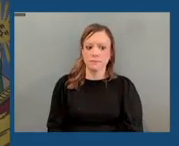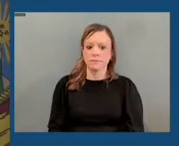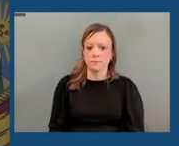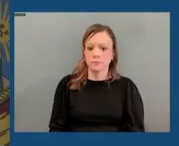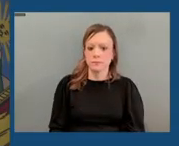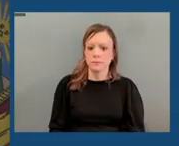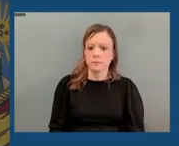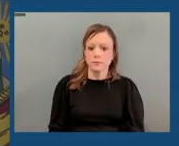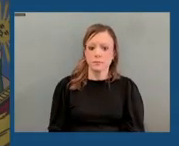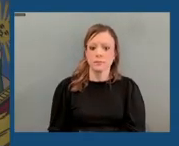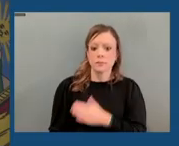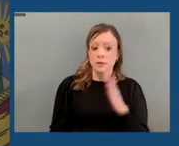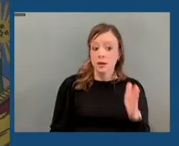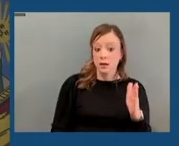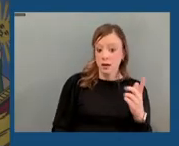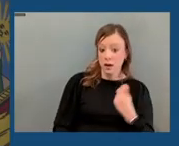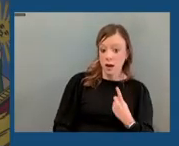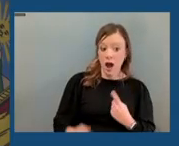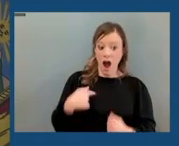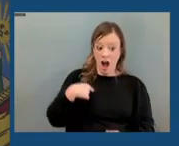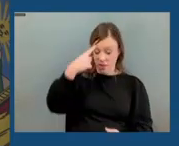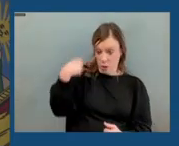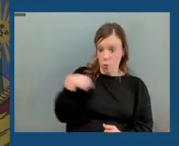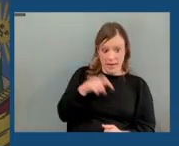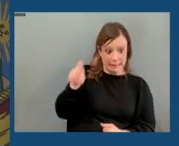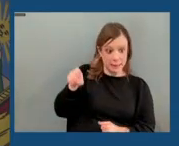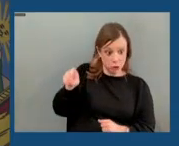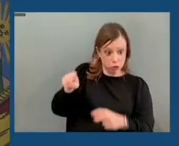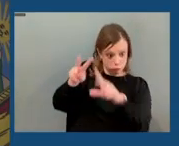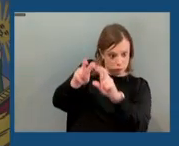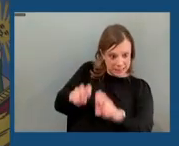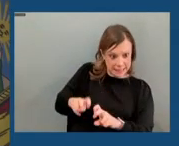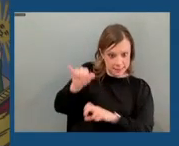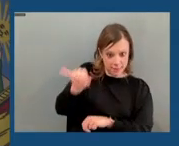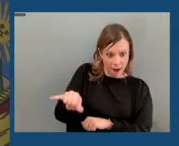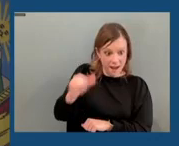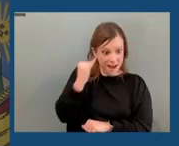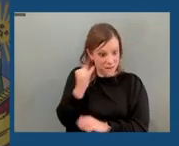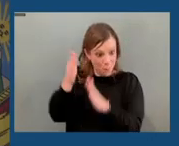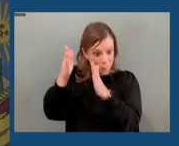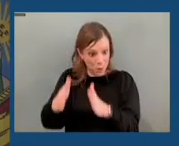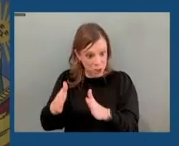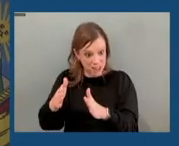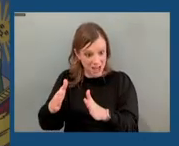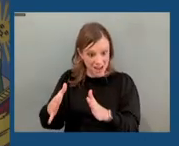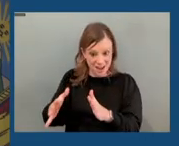I think that's absolutely something that should be looked at. I mean, if someone commits a crime against a police officer in the state of New York,